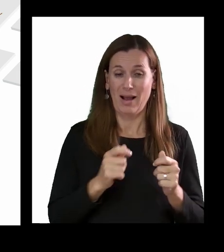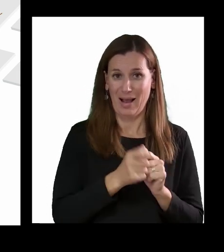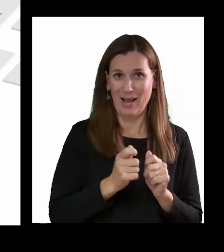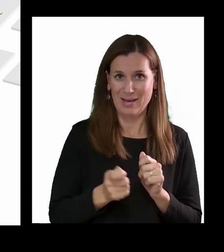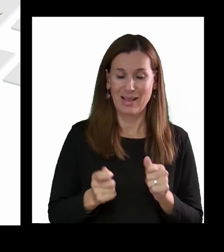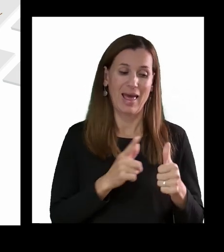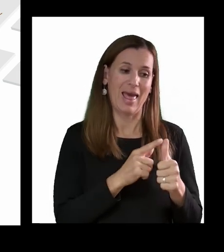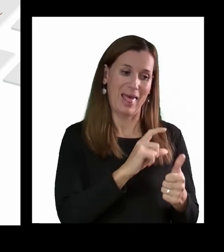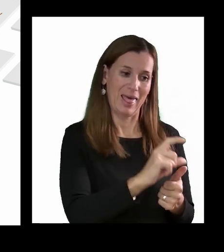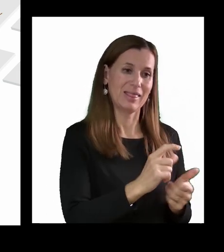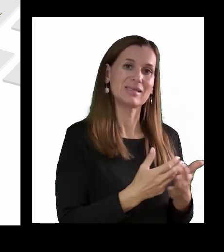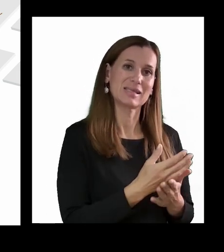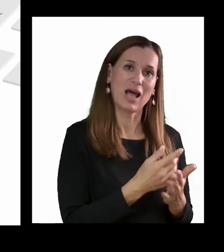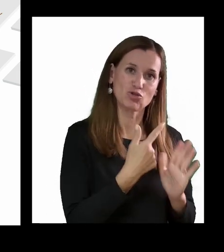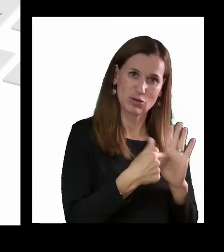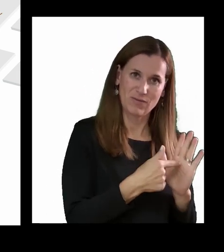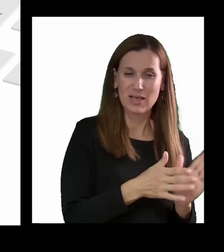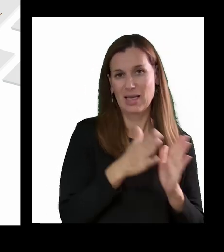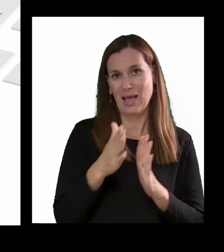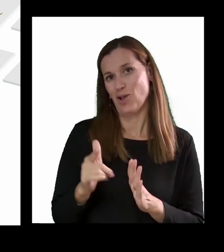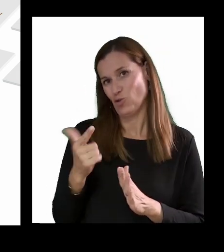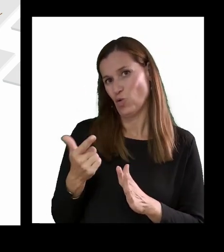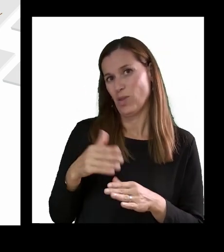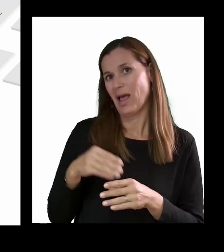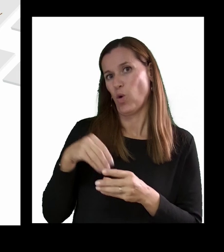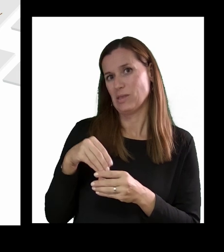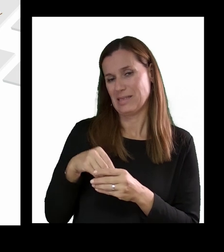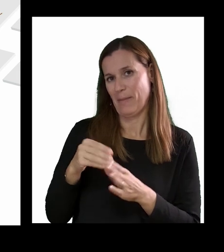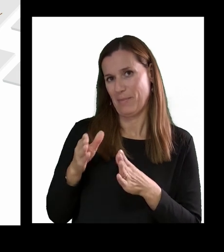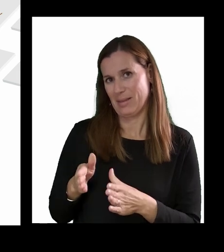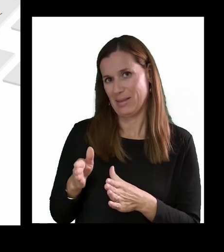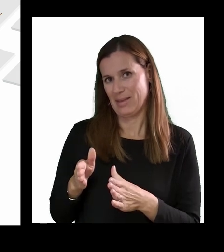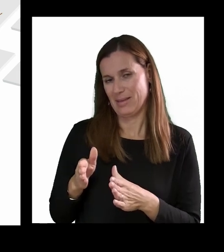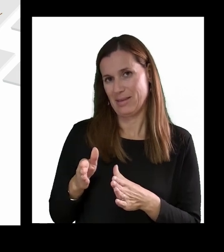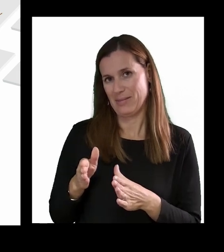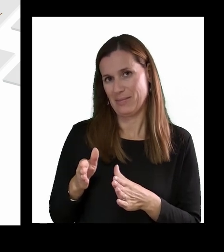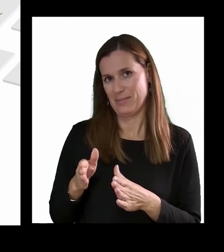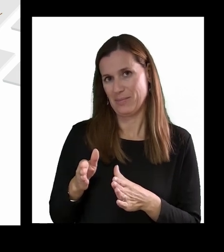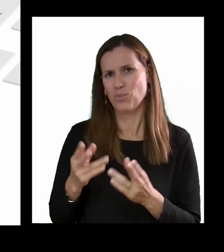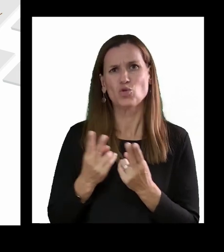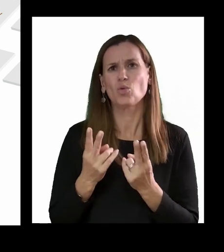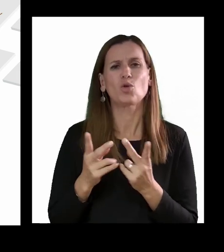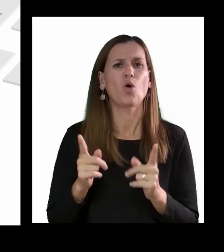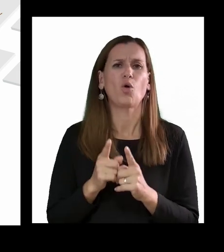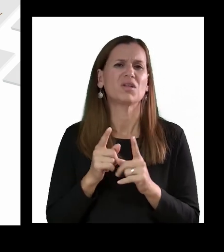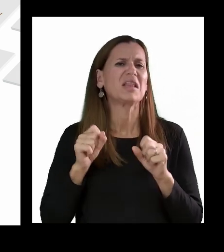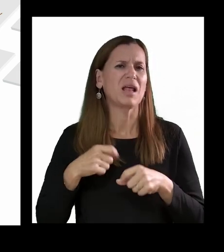one for these concepts and focus on the concepts. As a traditional game card you will have two cards.